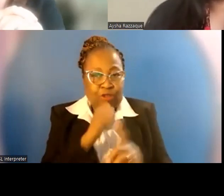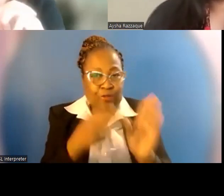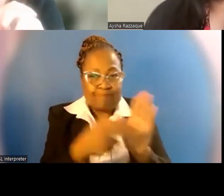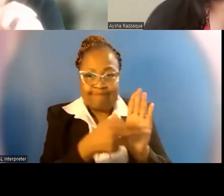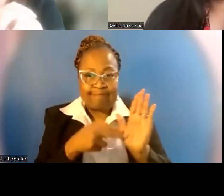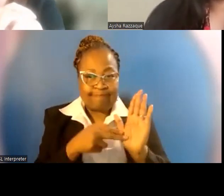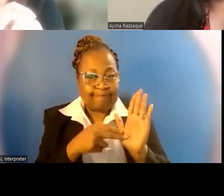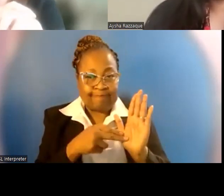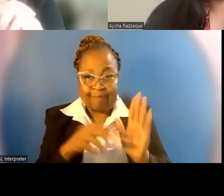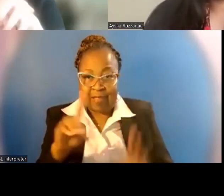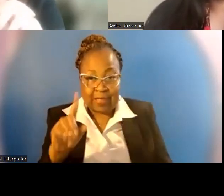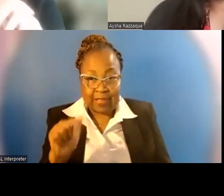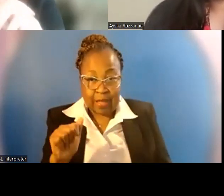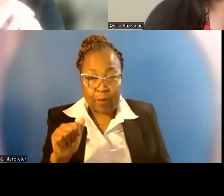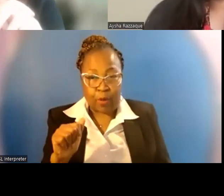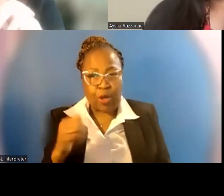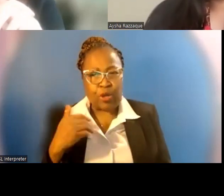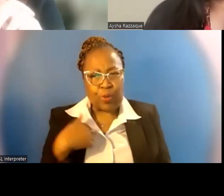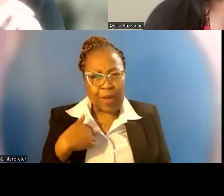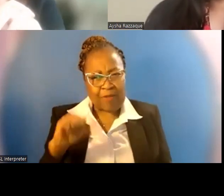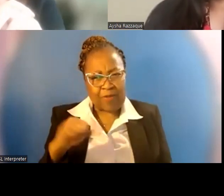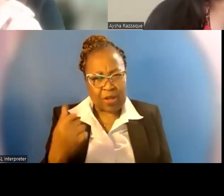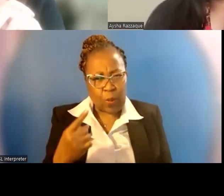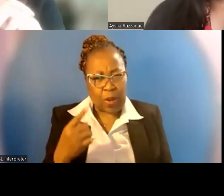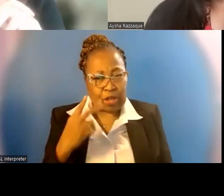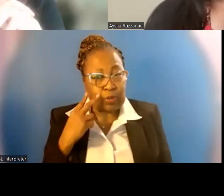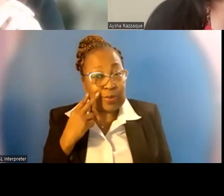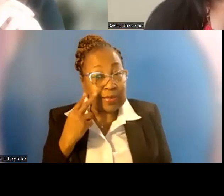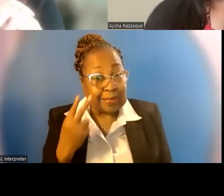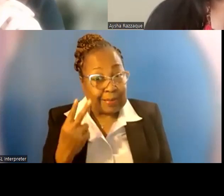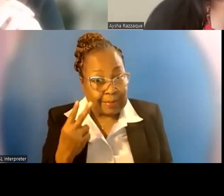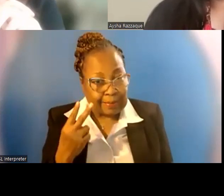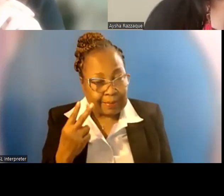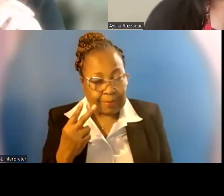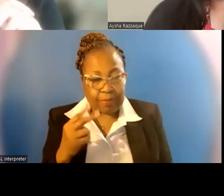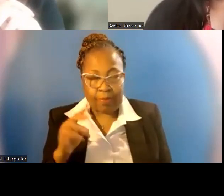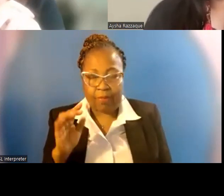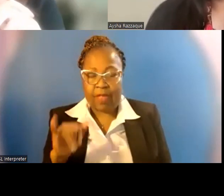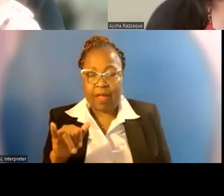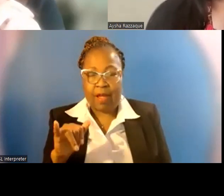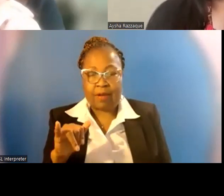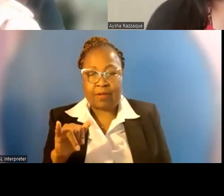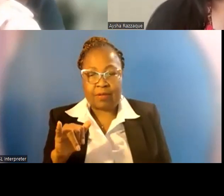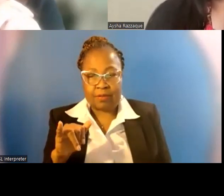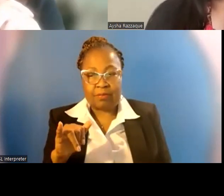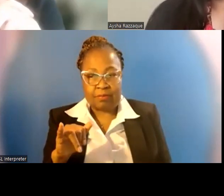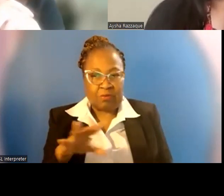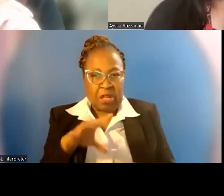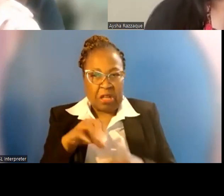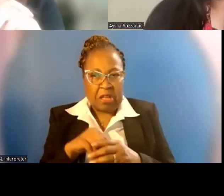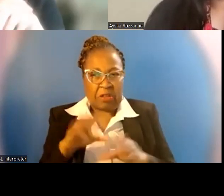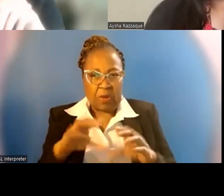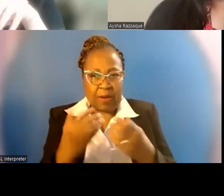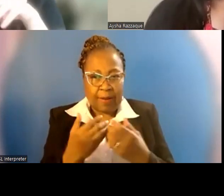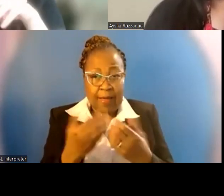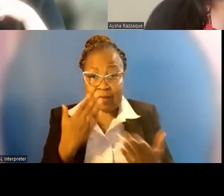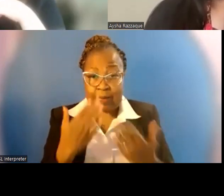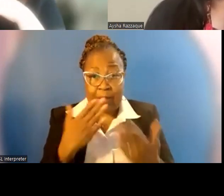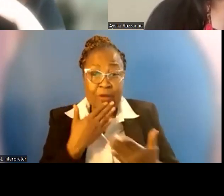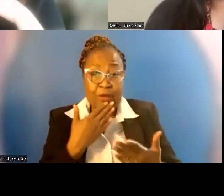do you have anyone that you see that you've had in your classes that you think might be a good fit for this program?